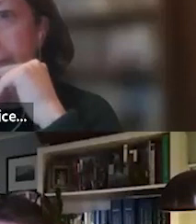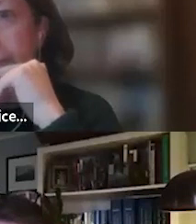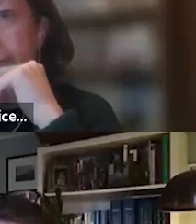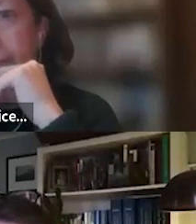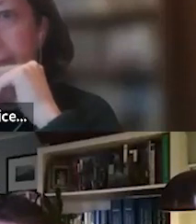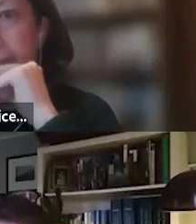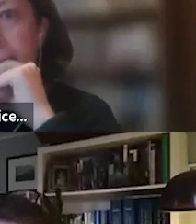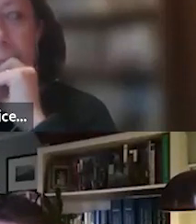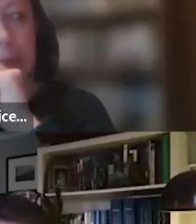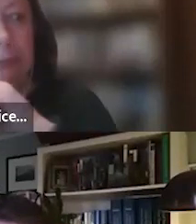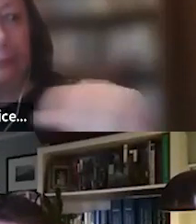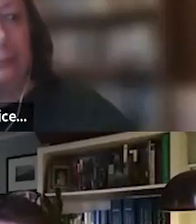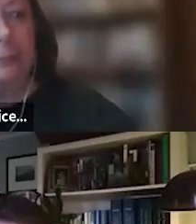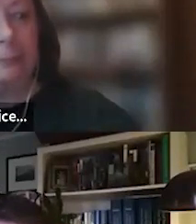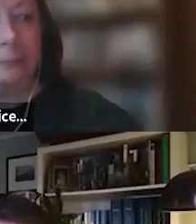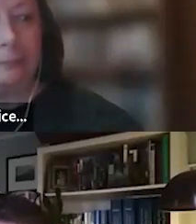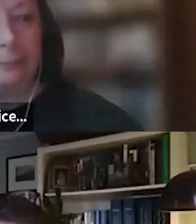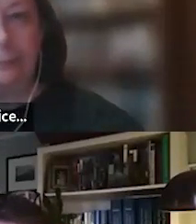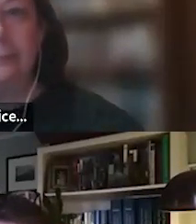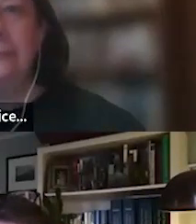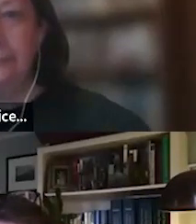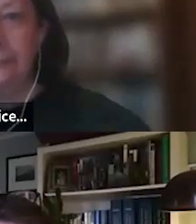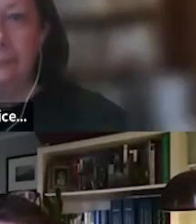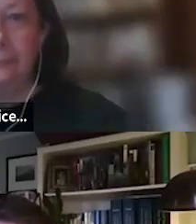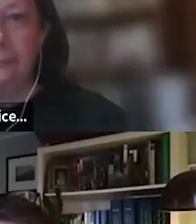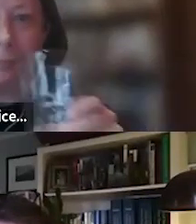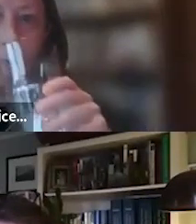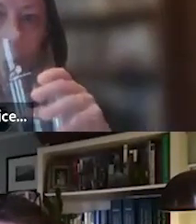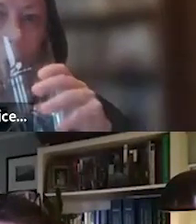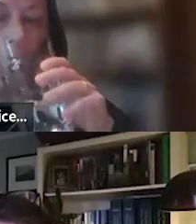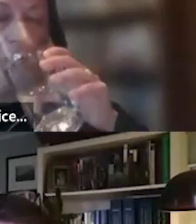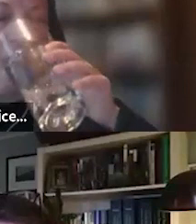and if you are simultaneously turning both of those in,